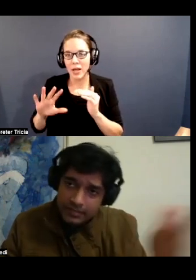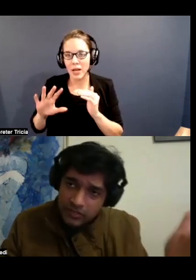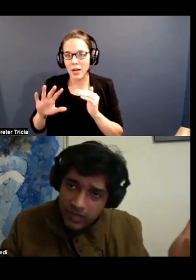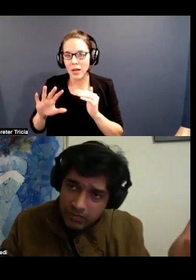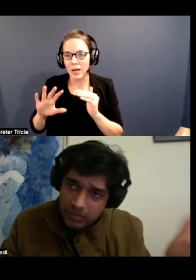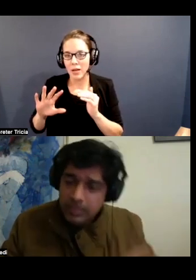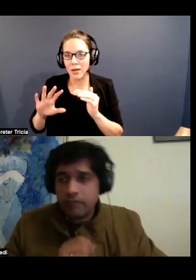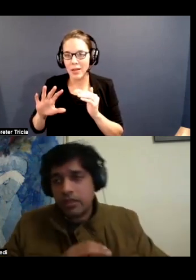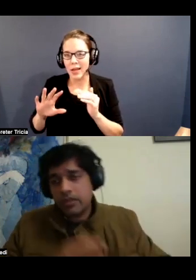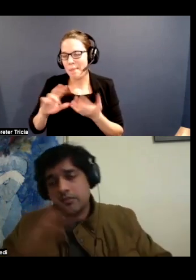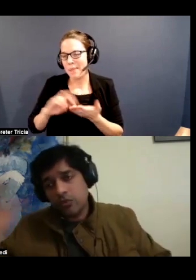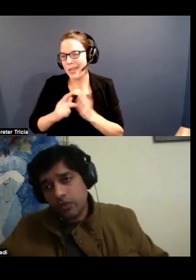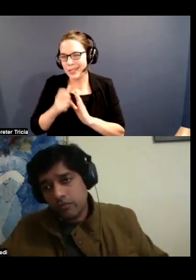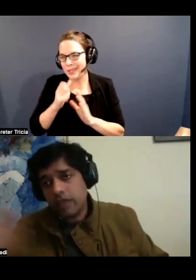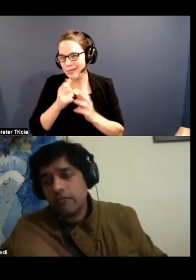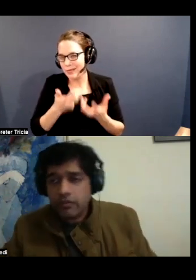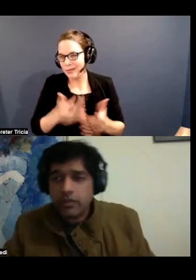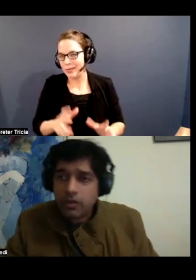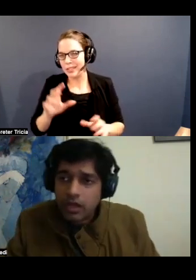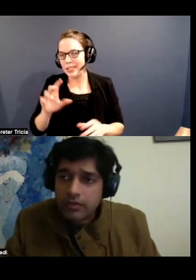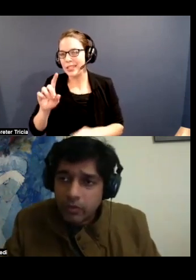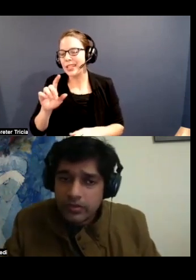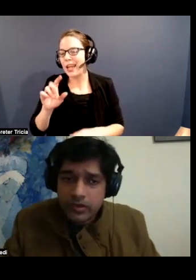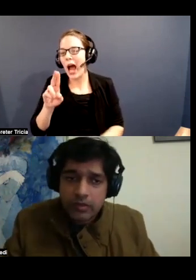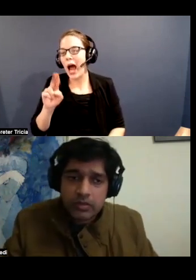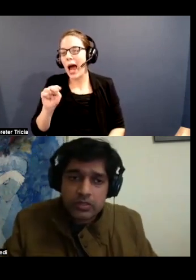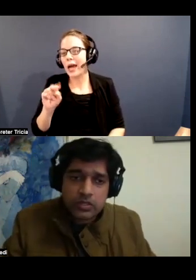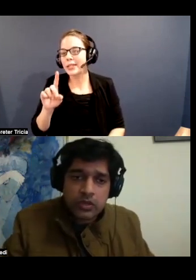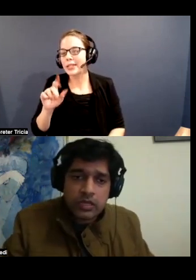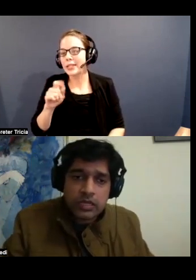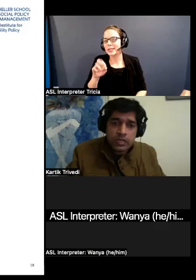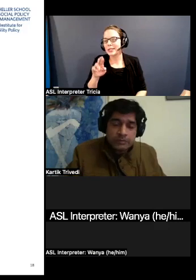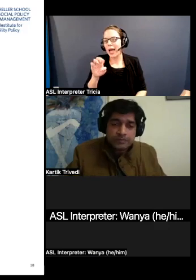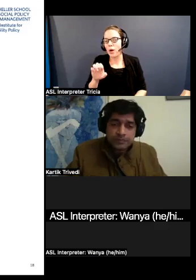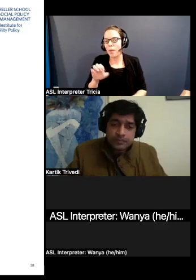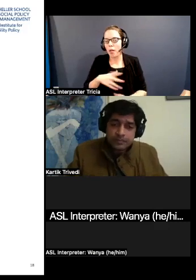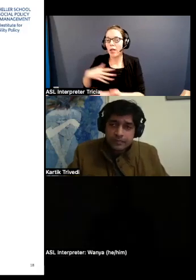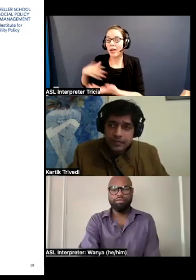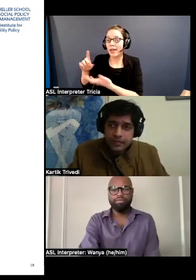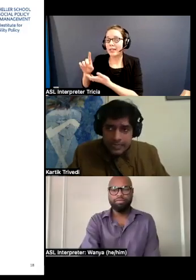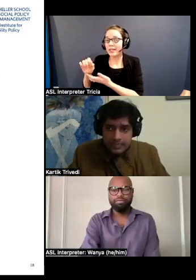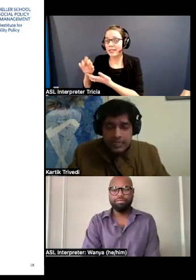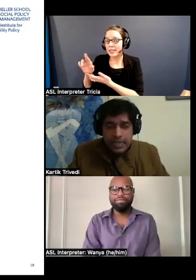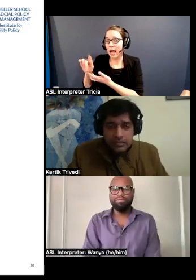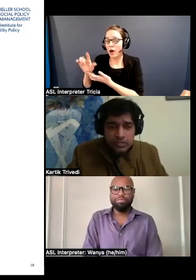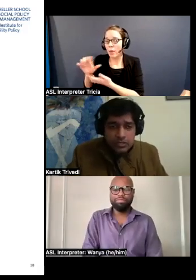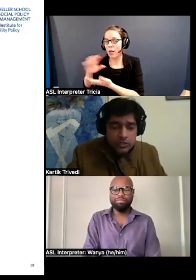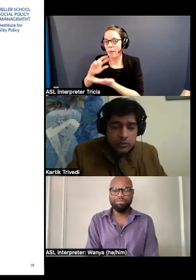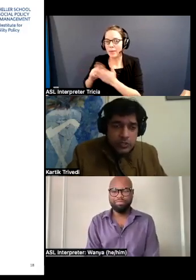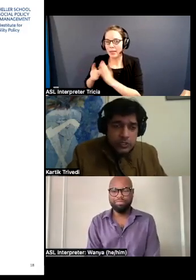desirable and when it's more than five, then we call it more desirable. So that's the answer to the question.